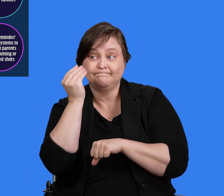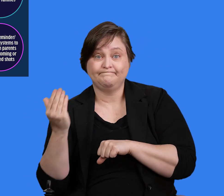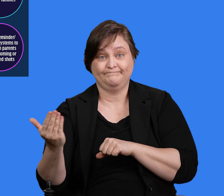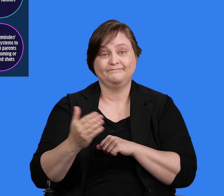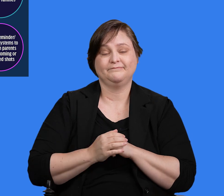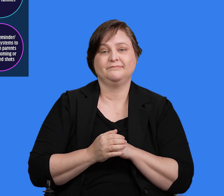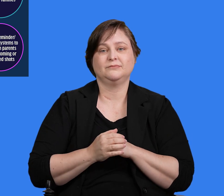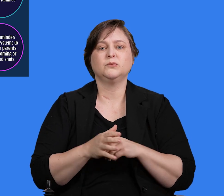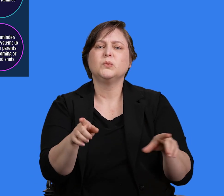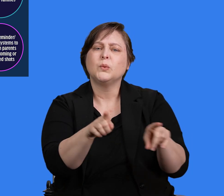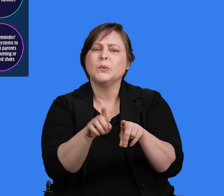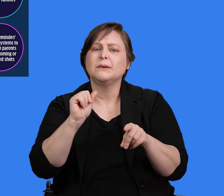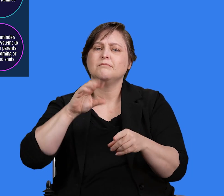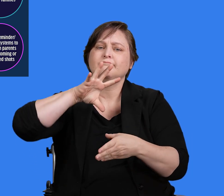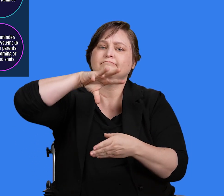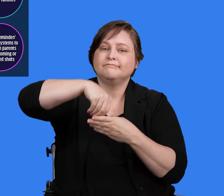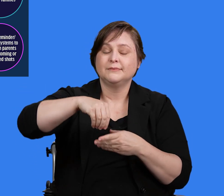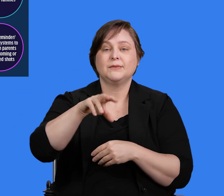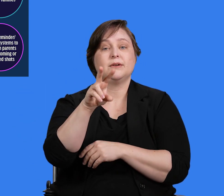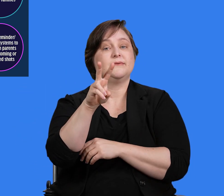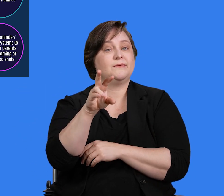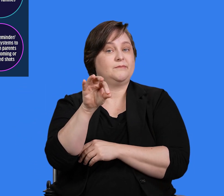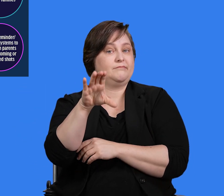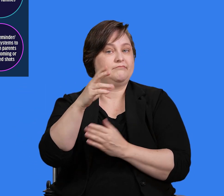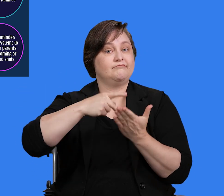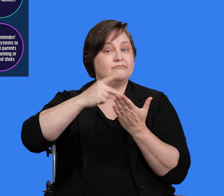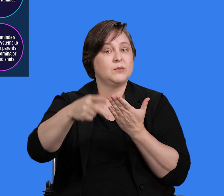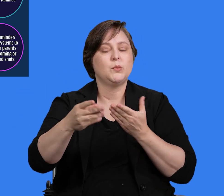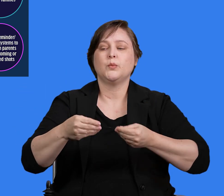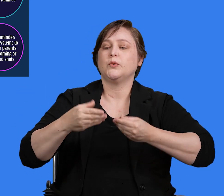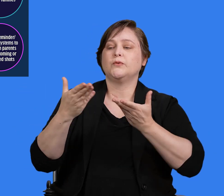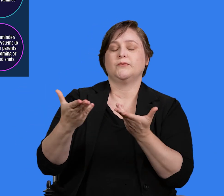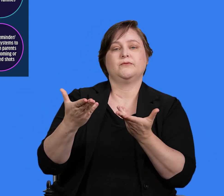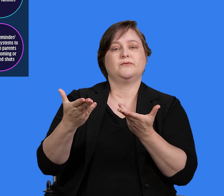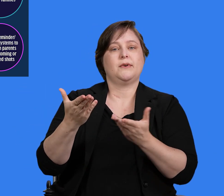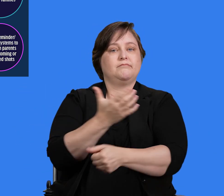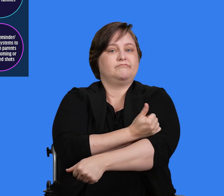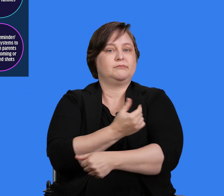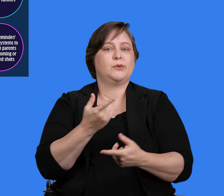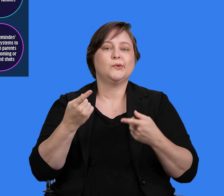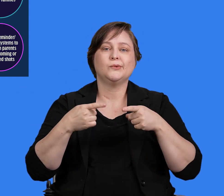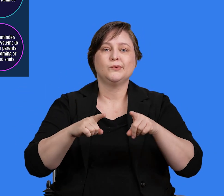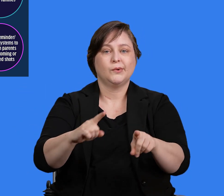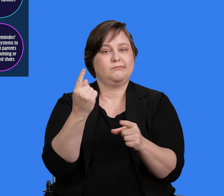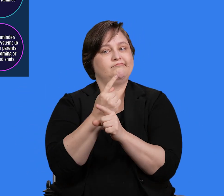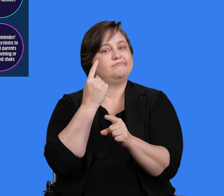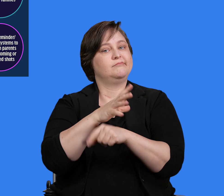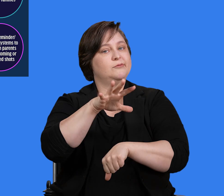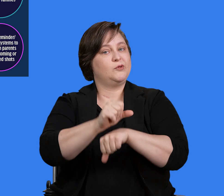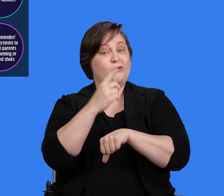And they can participate in the VFC program to provide vaccinations during routine appointments for eligible children.